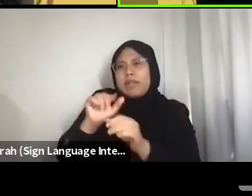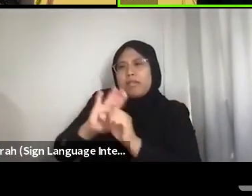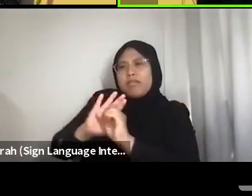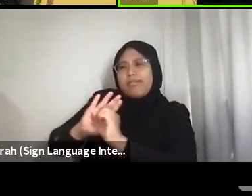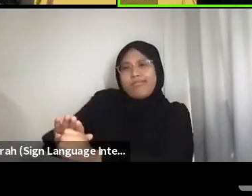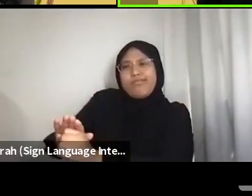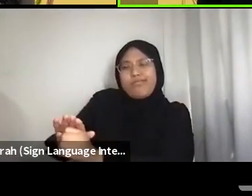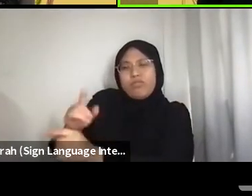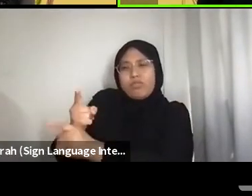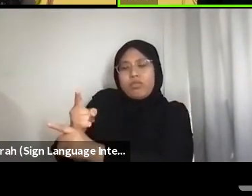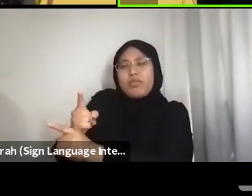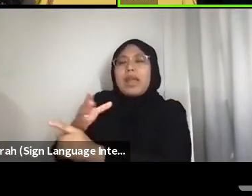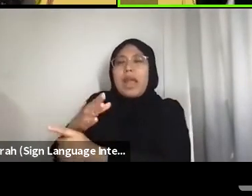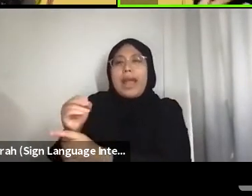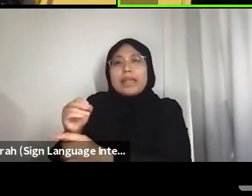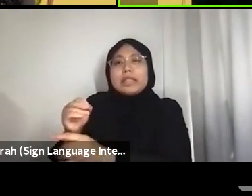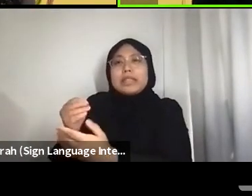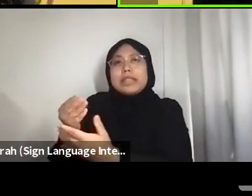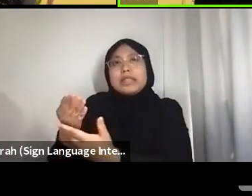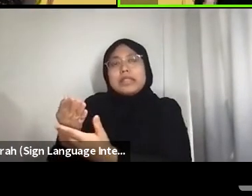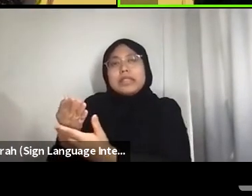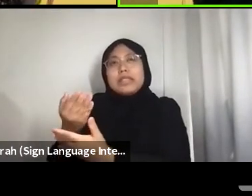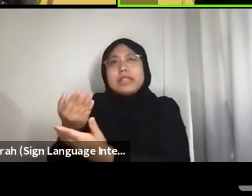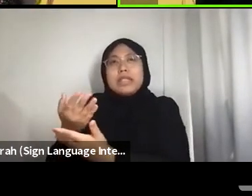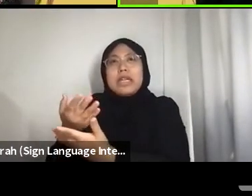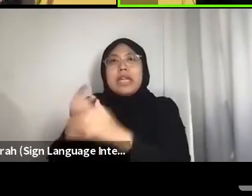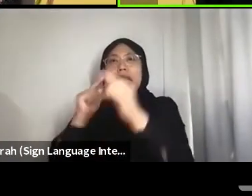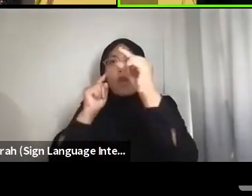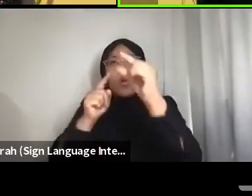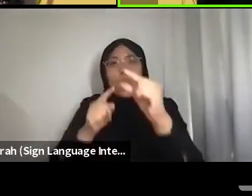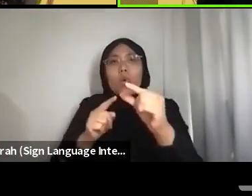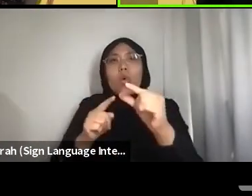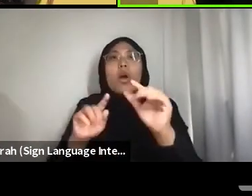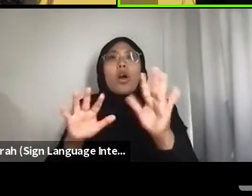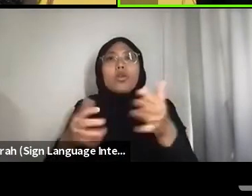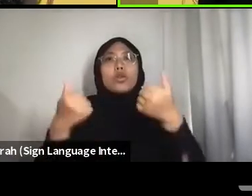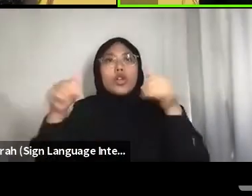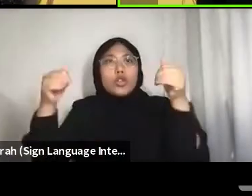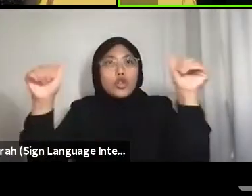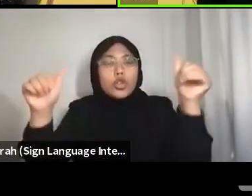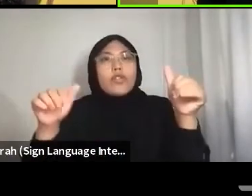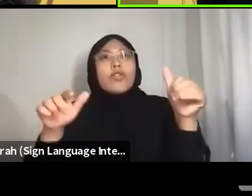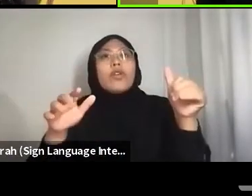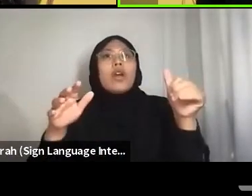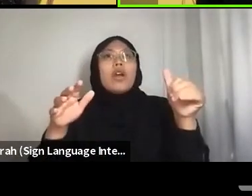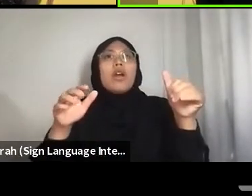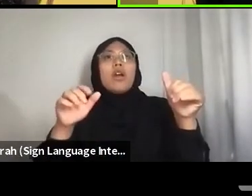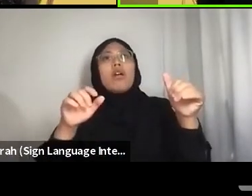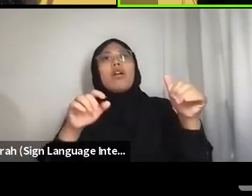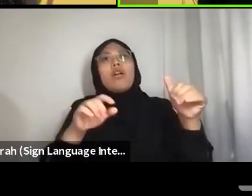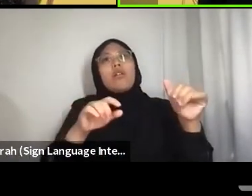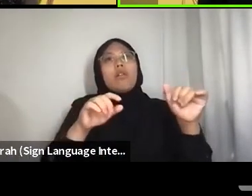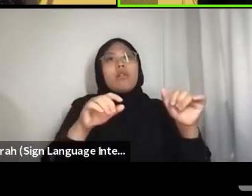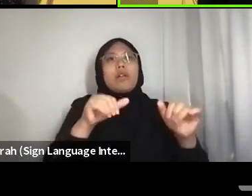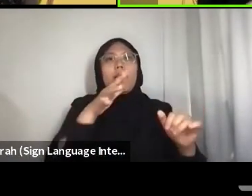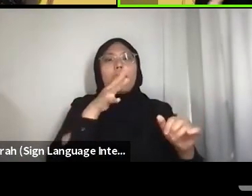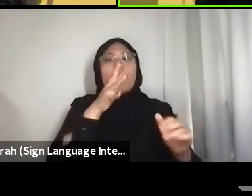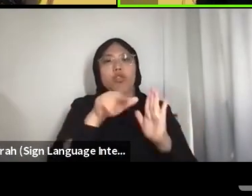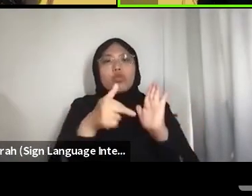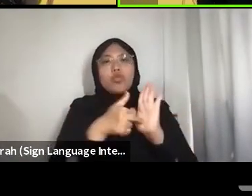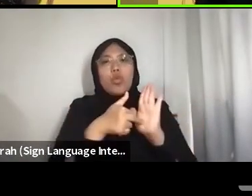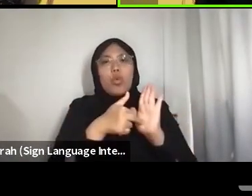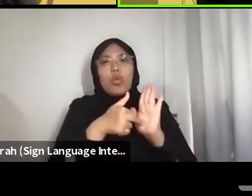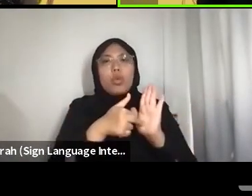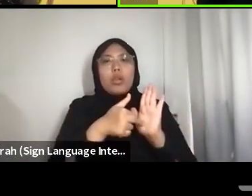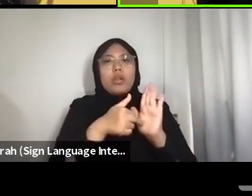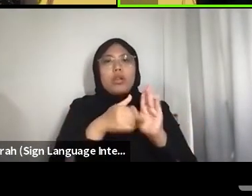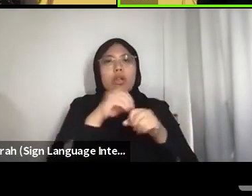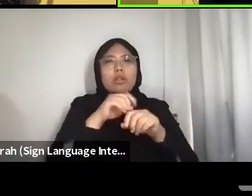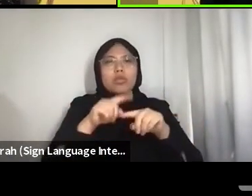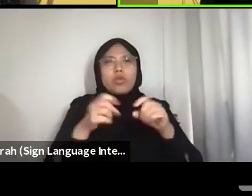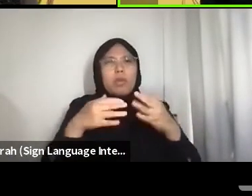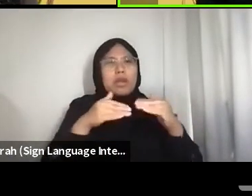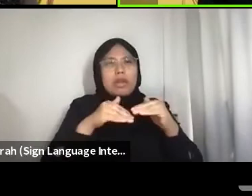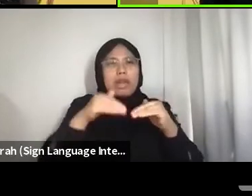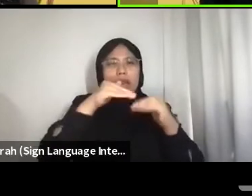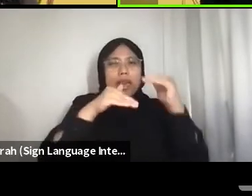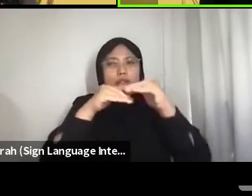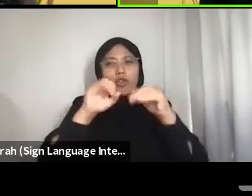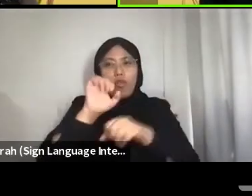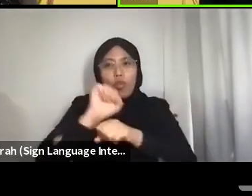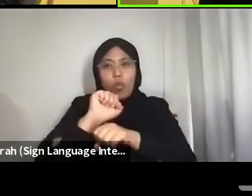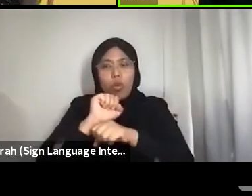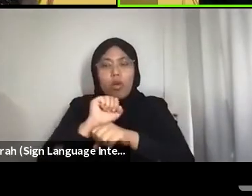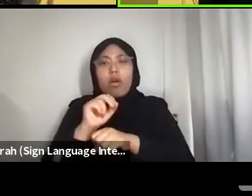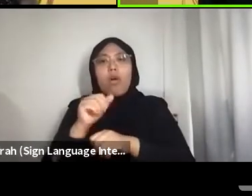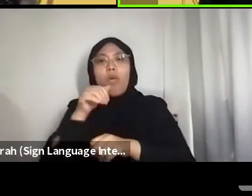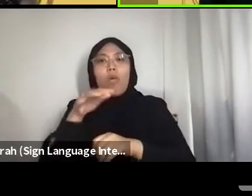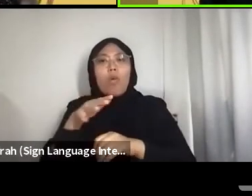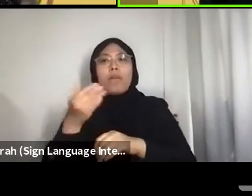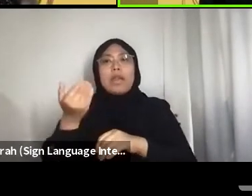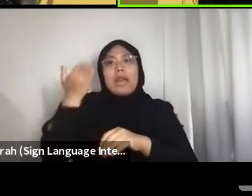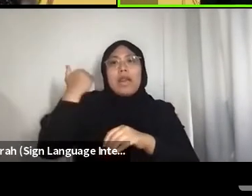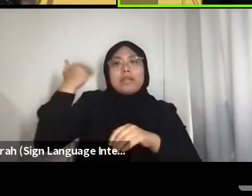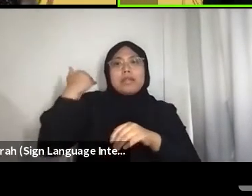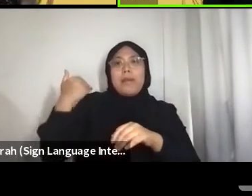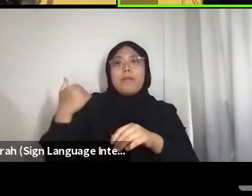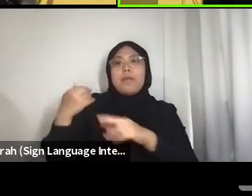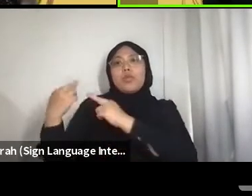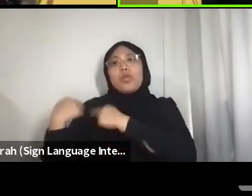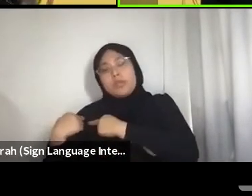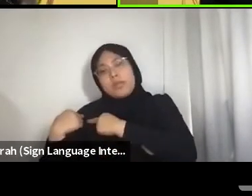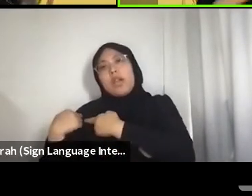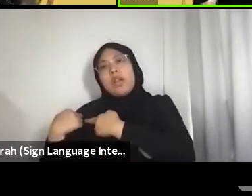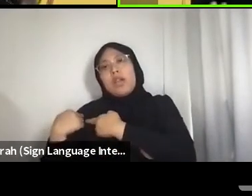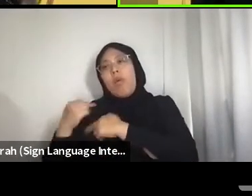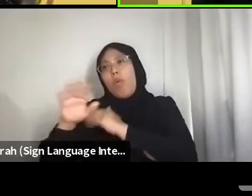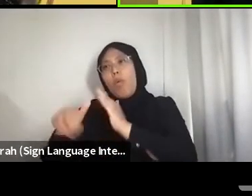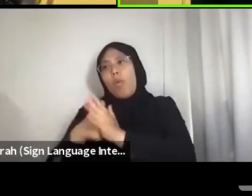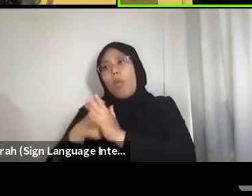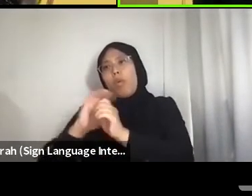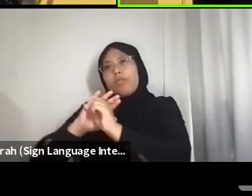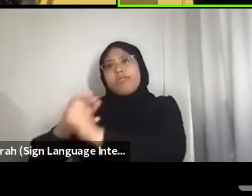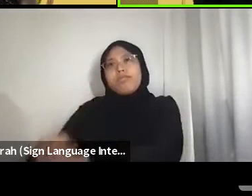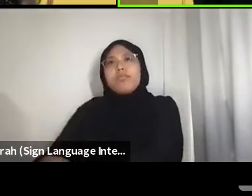The goal of achieving puts the mother’s role–all the multiple layers of work that a woman usually bears is cast aside and hidden by the women themselves.